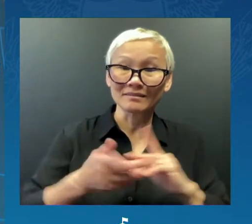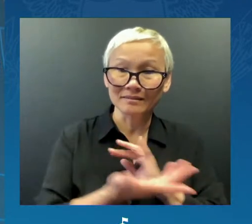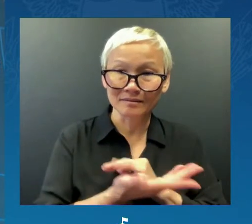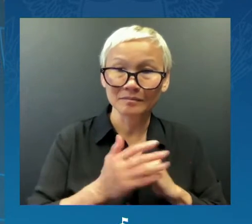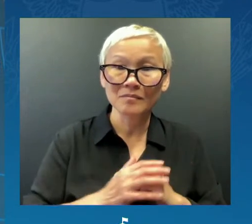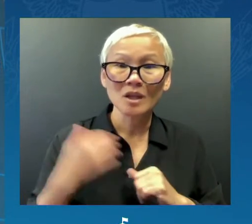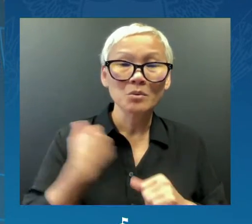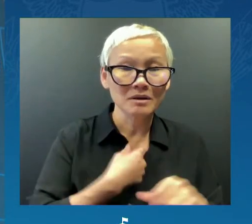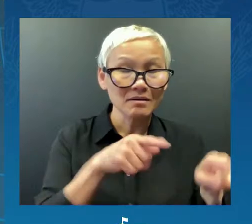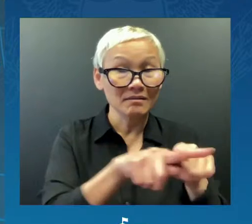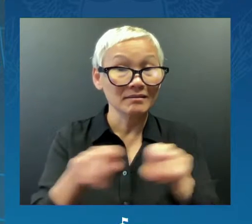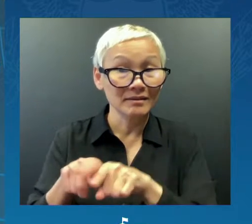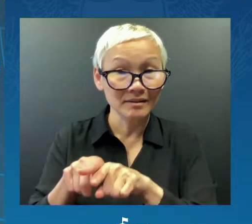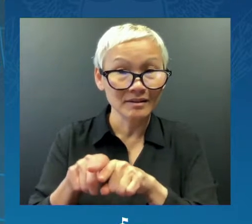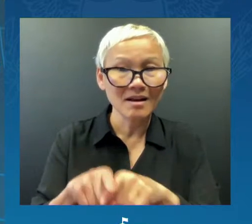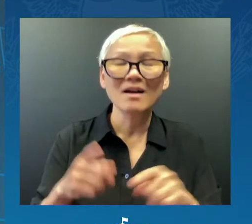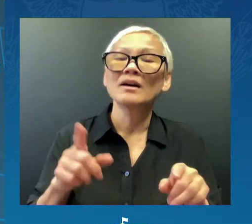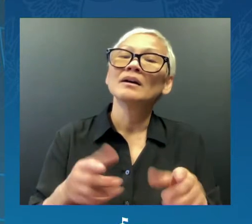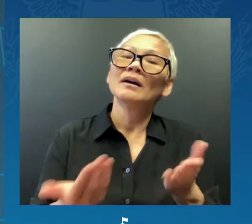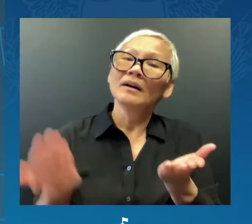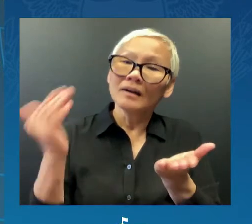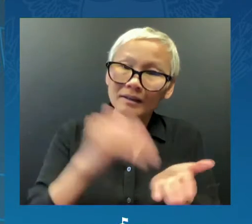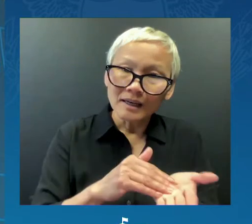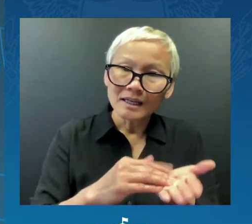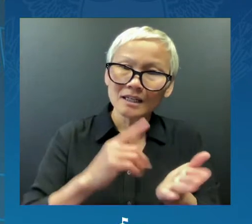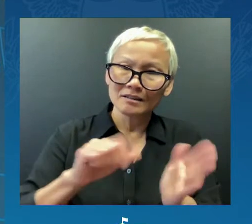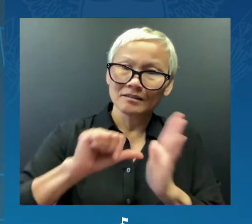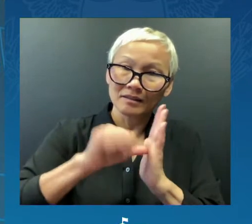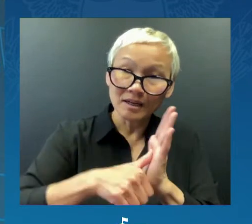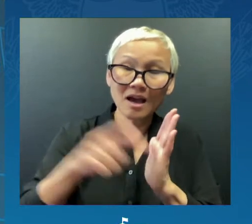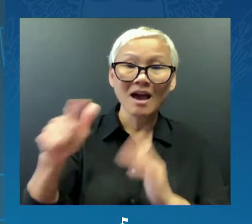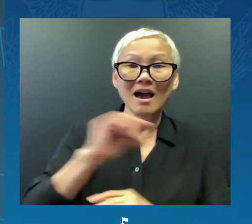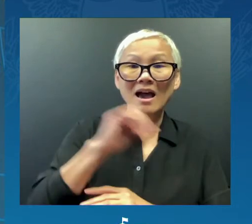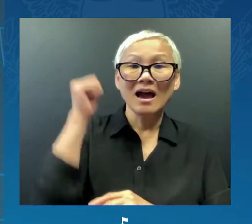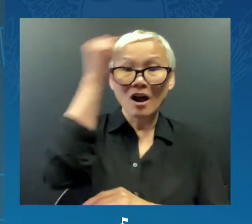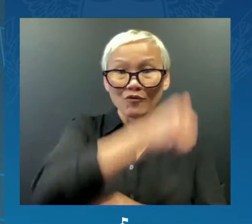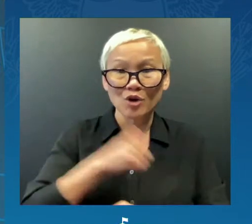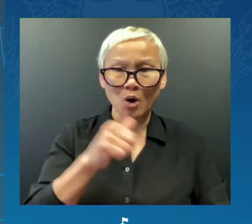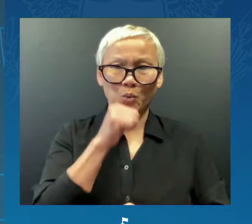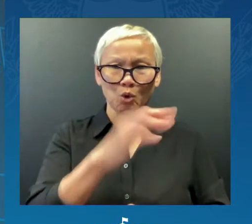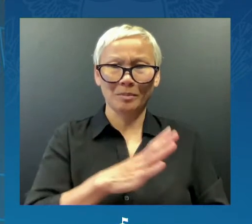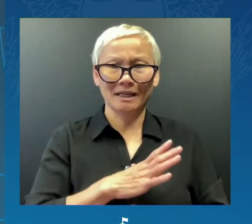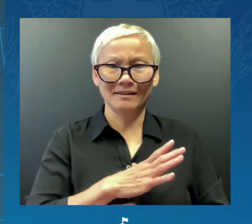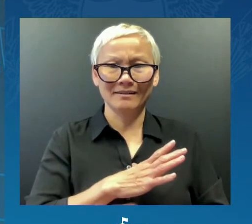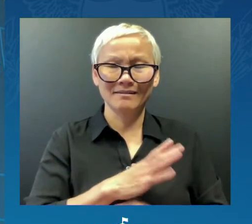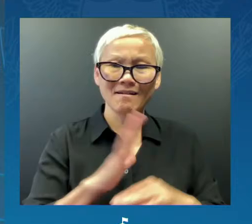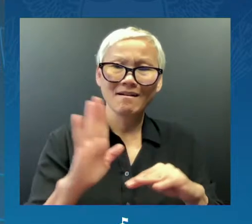the African Women Entrepreneurship Program to provide micro-financing to women